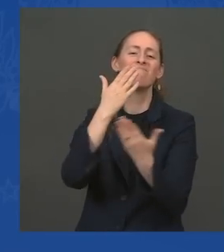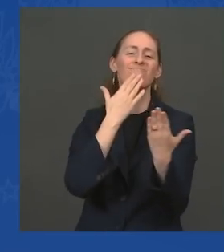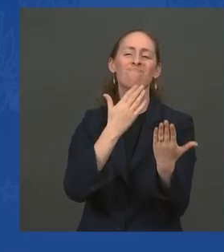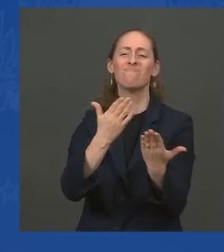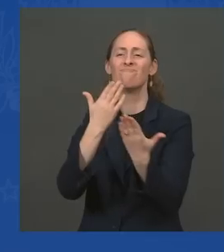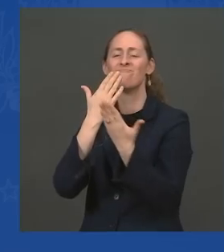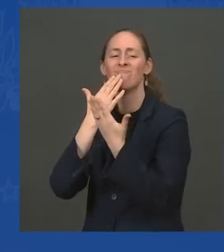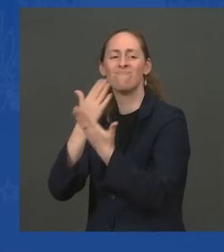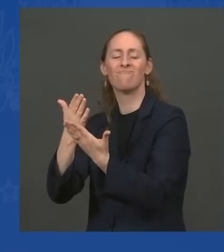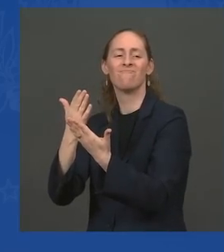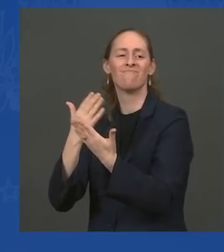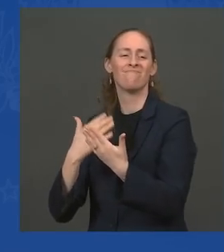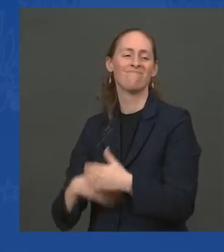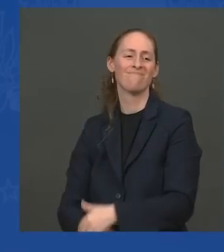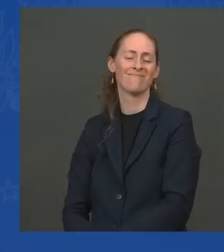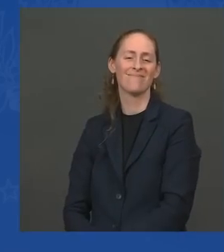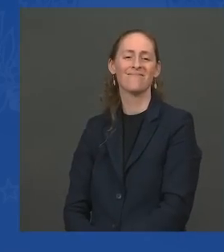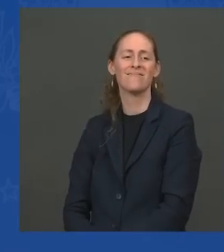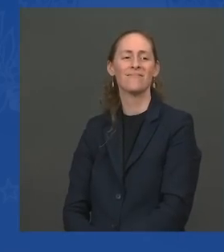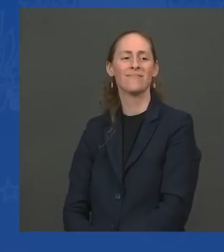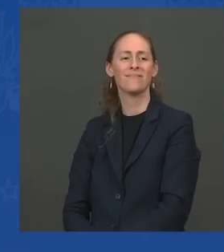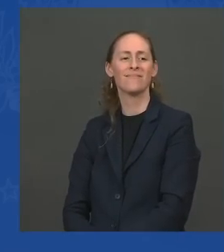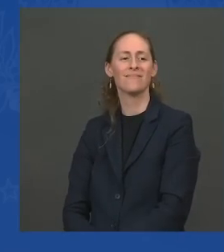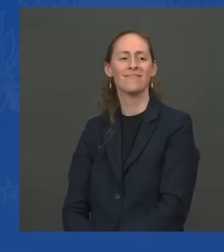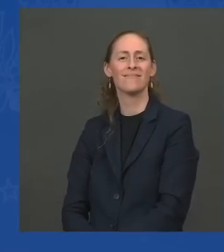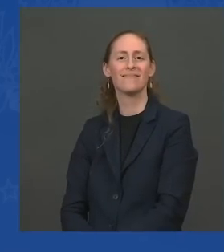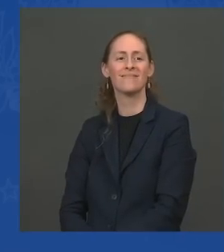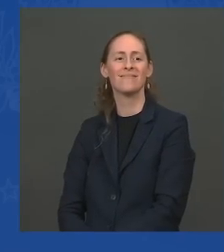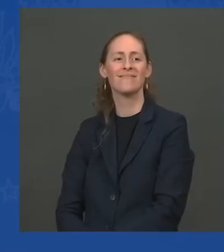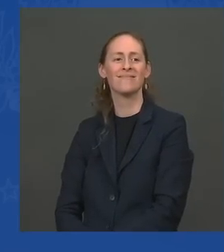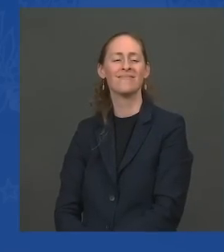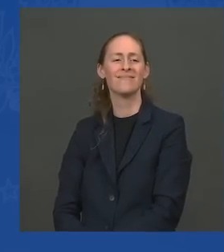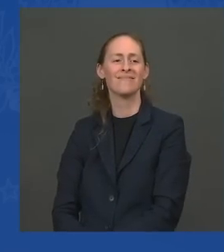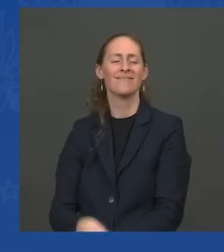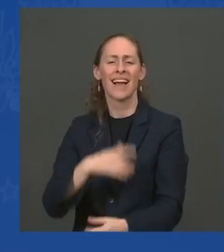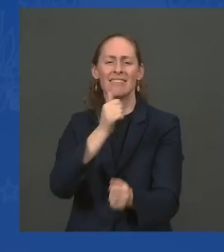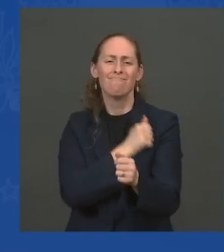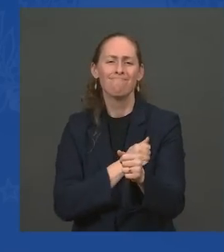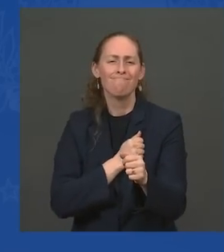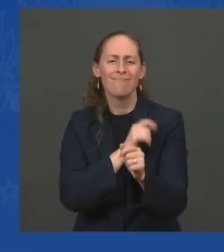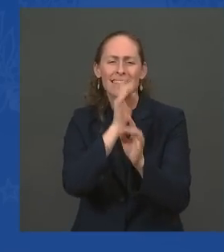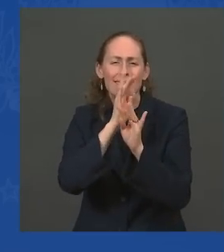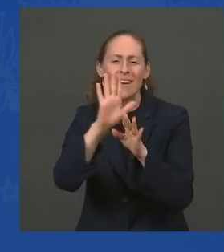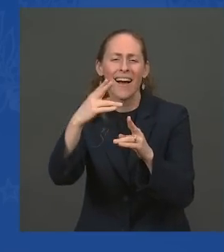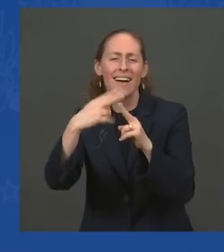Sorry, Andy and Representative Tlalib here as well. Thank you very much.